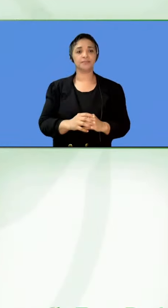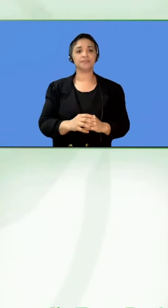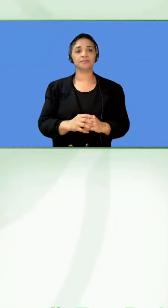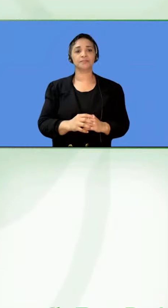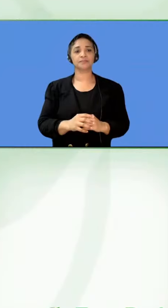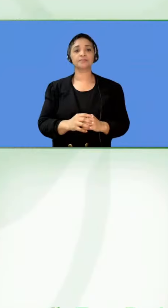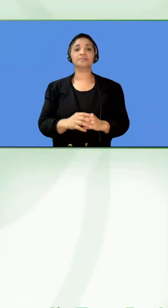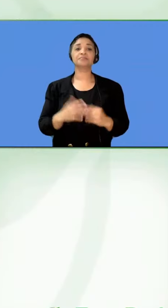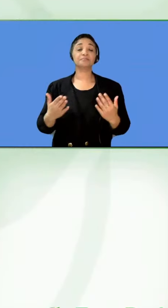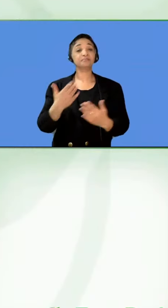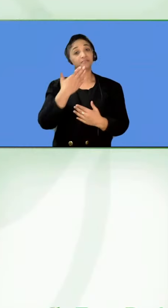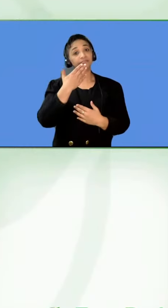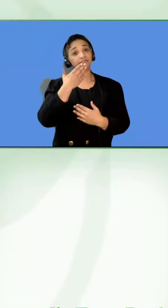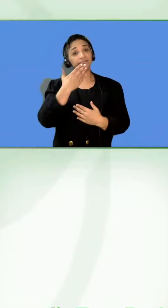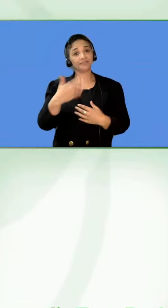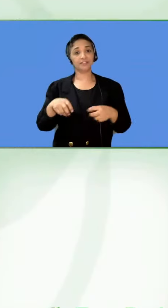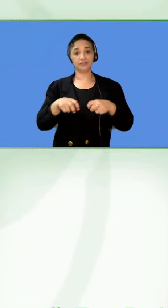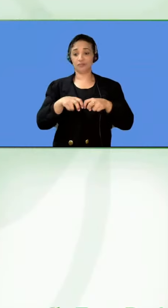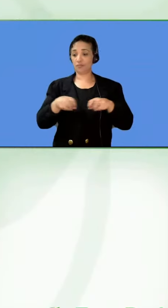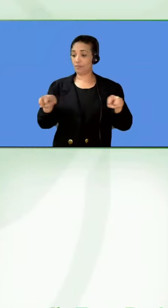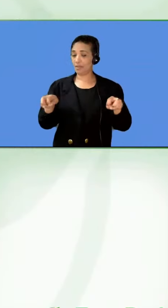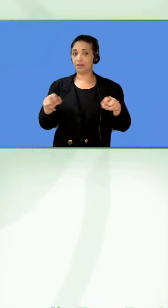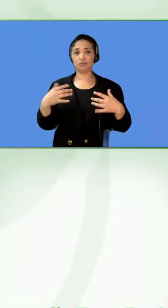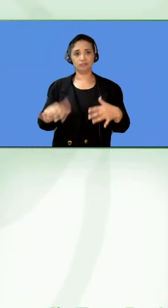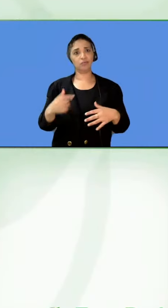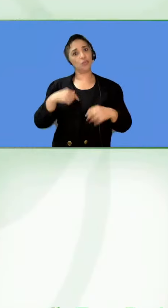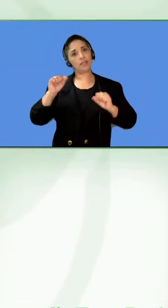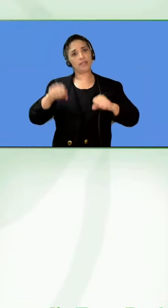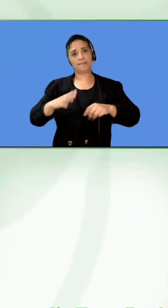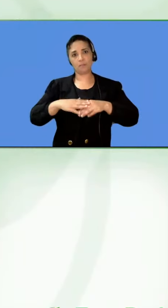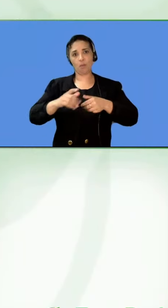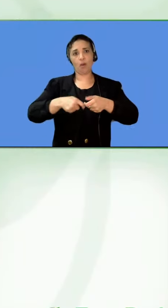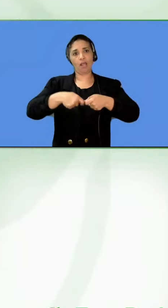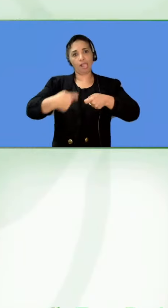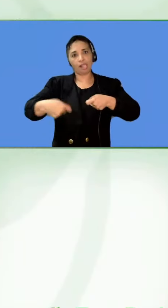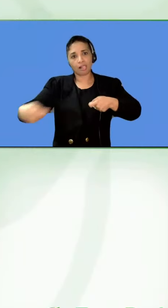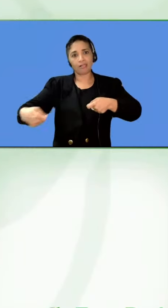And we could discuss another half hour or hour but we are now at the end.